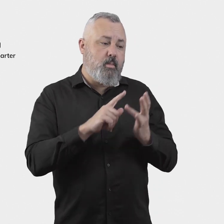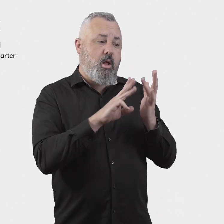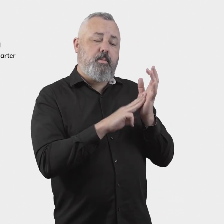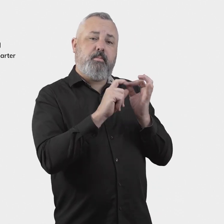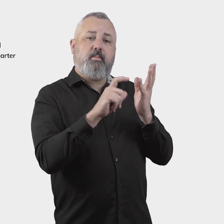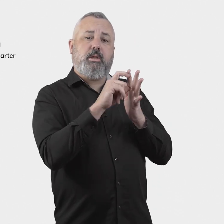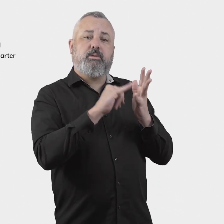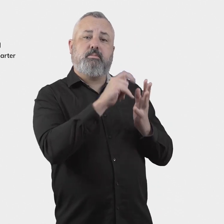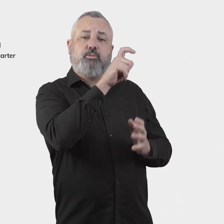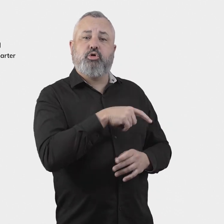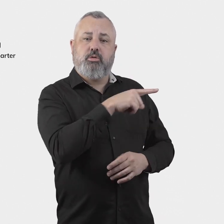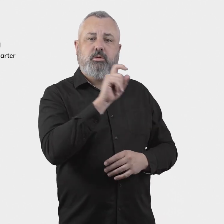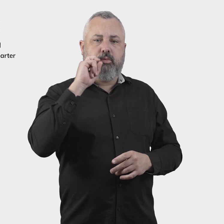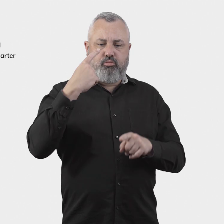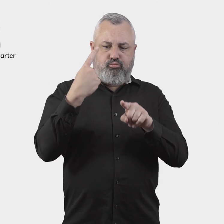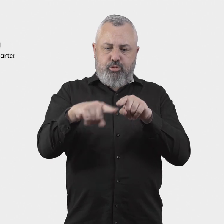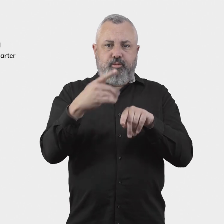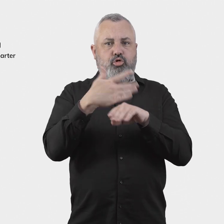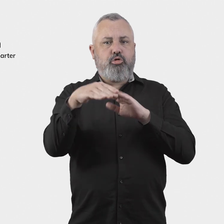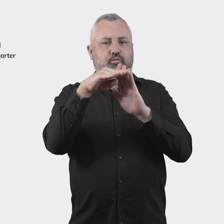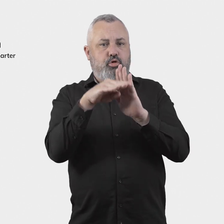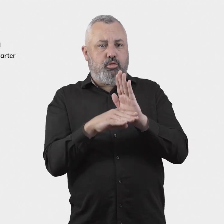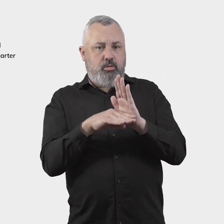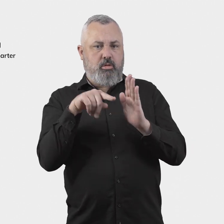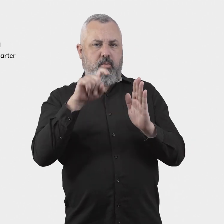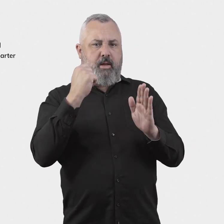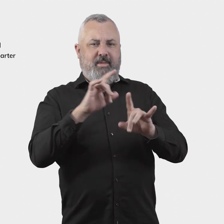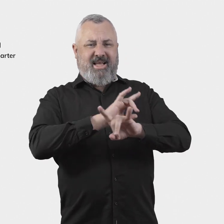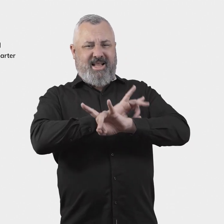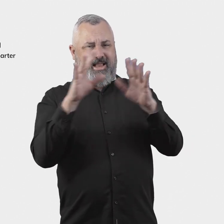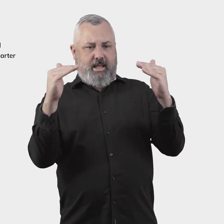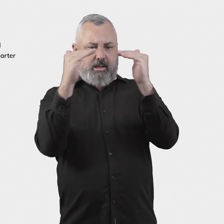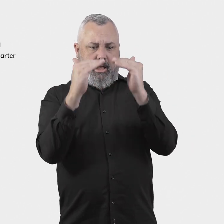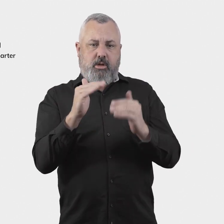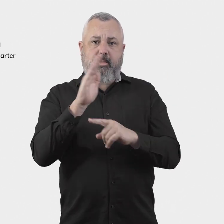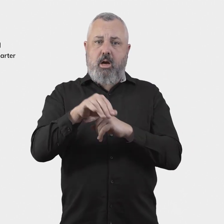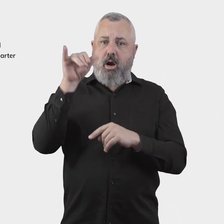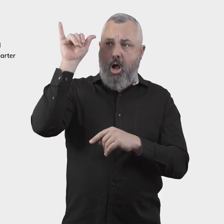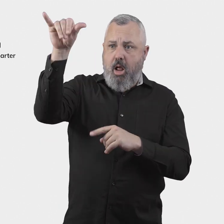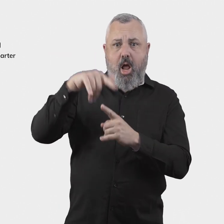The charter will set out what the ombudsperson considers to be fair and reasonable conduct by airlines and